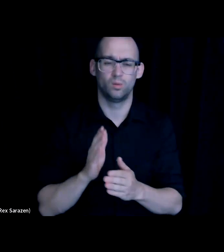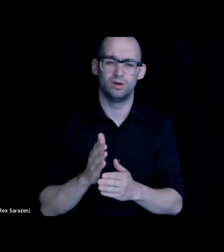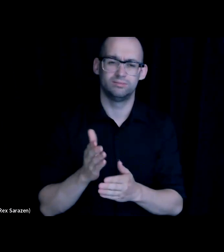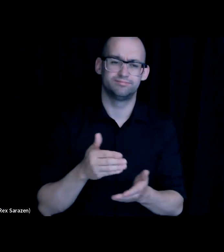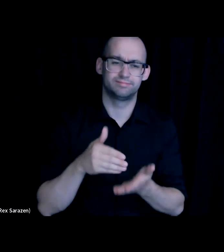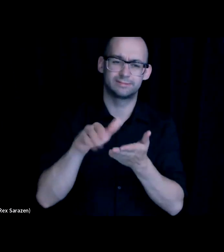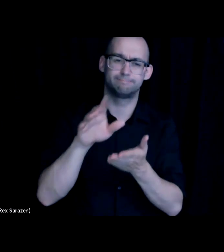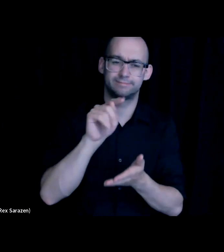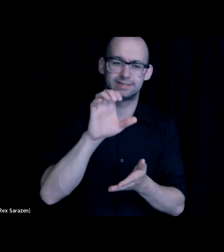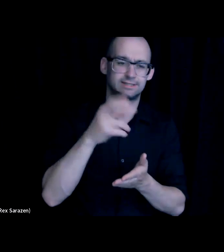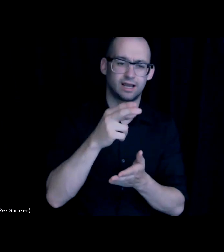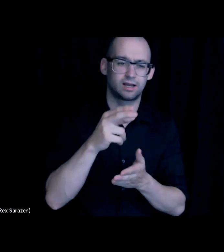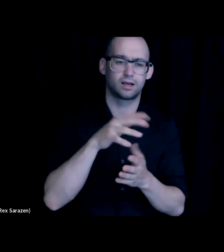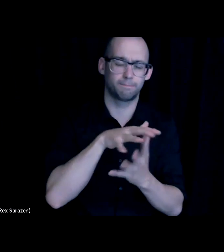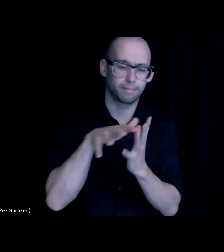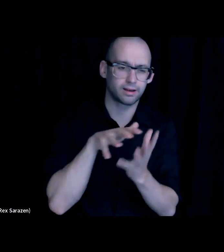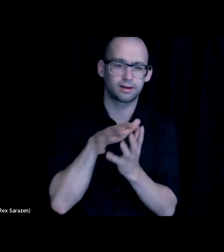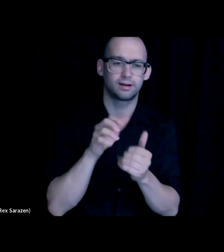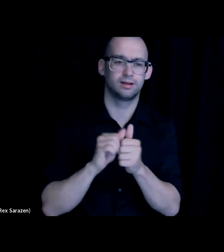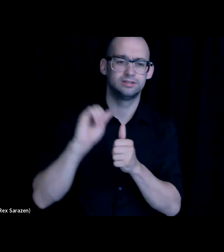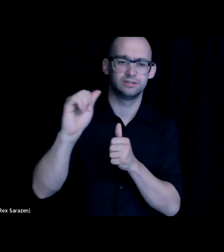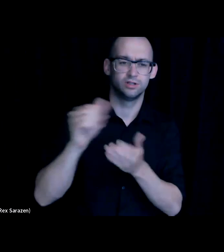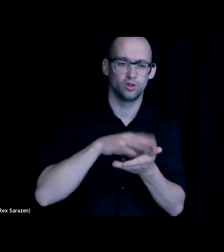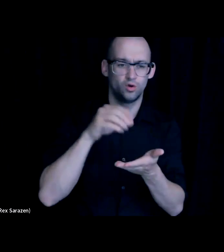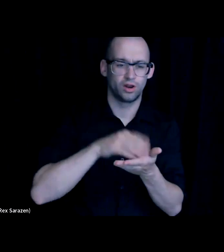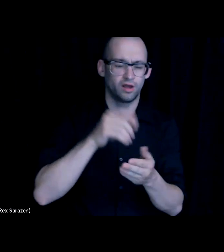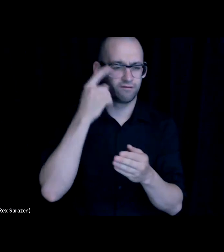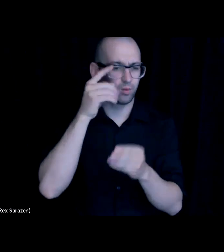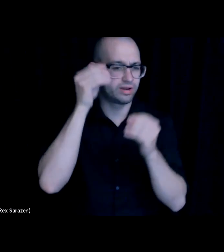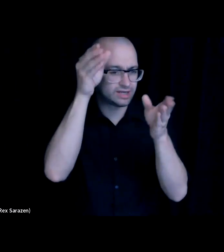distance learning, education for teachers. So we provide the professional development